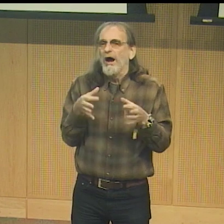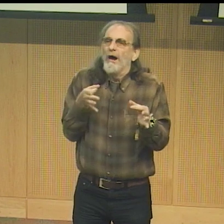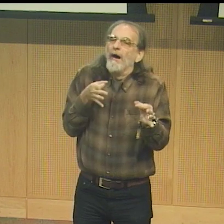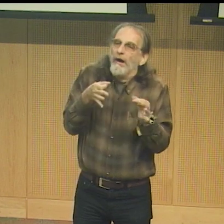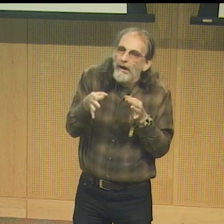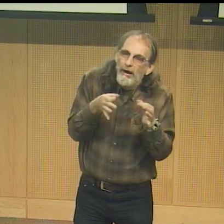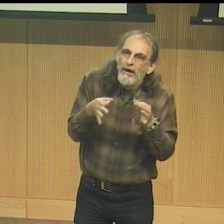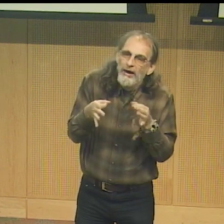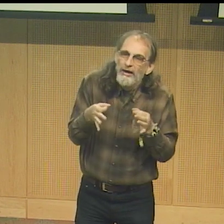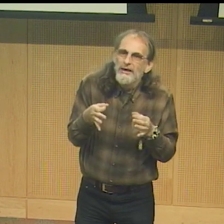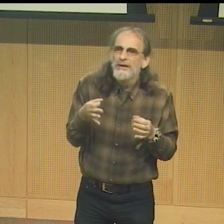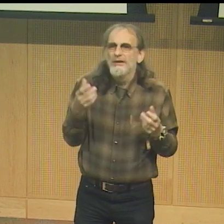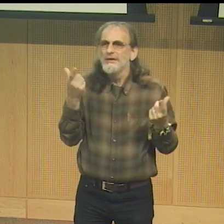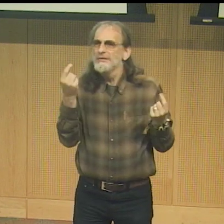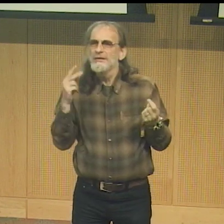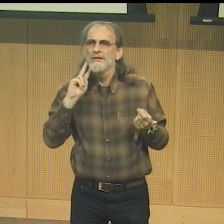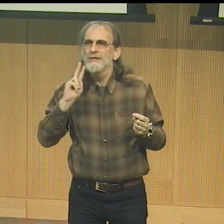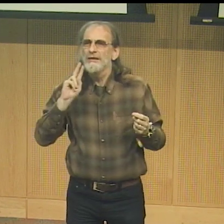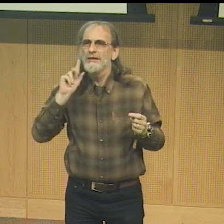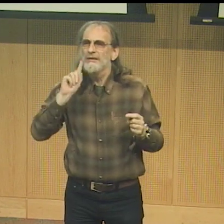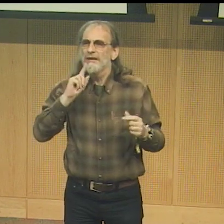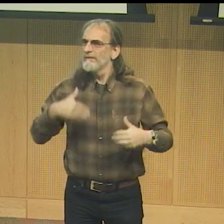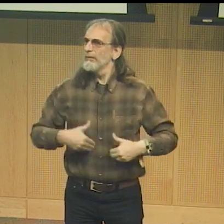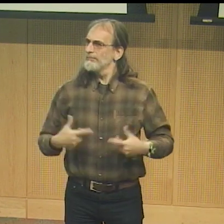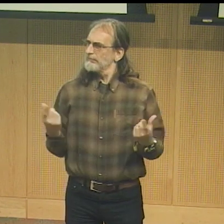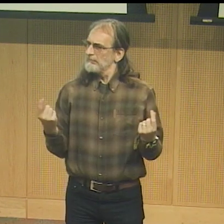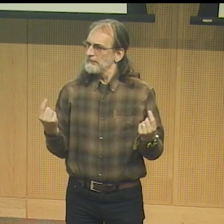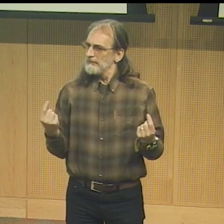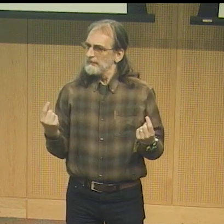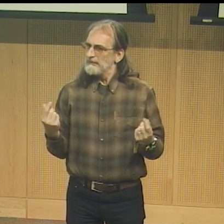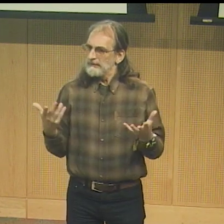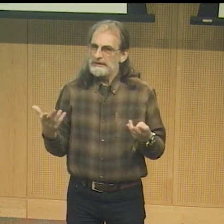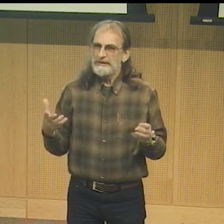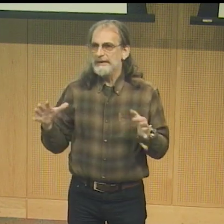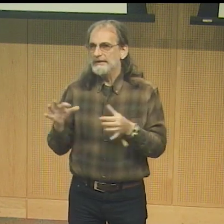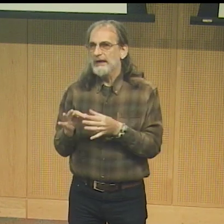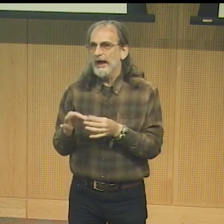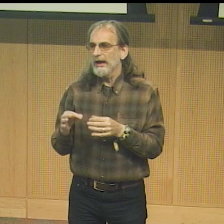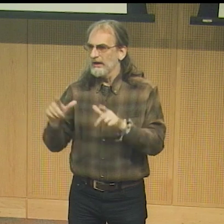Secondly, I'll talk about Deafhood as a method of reframing.